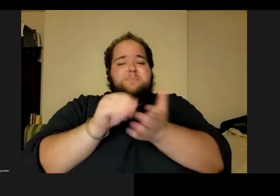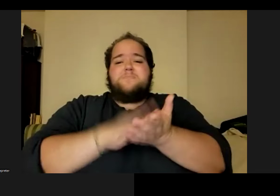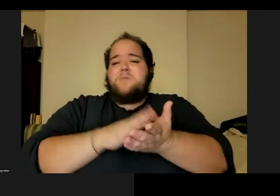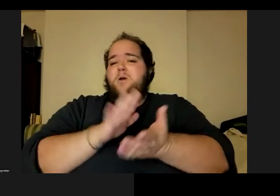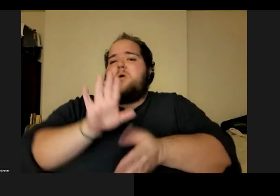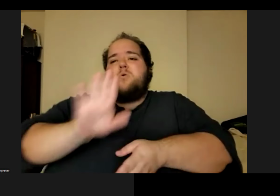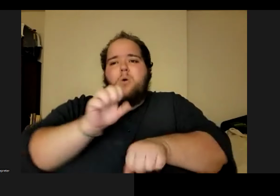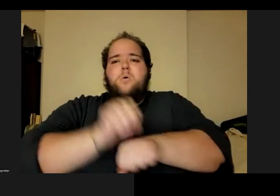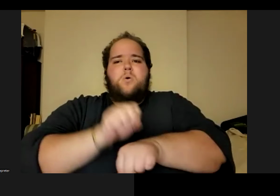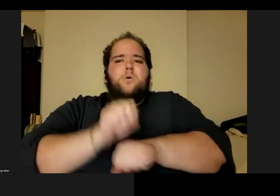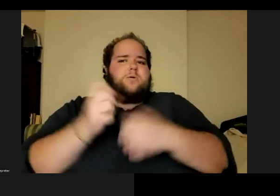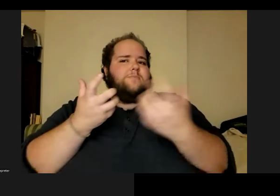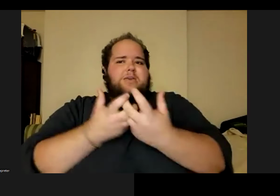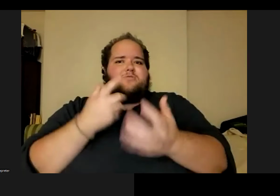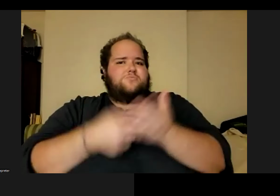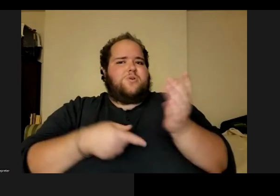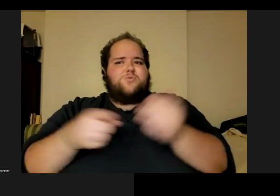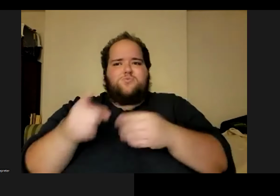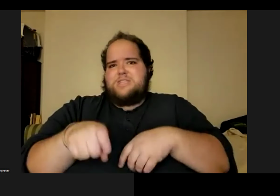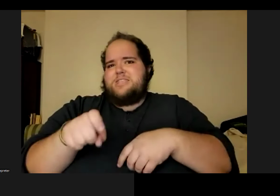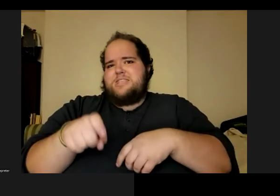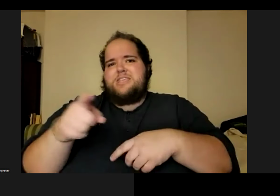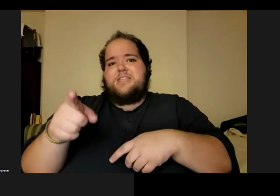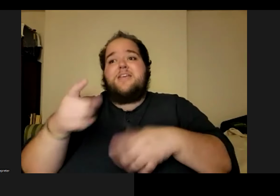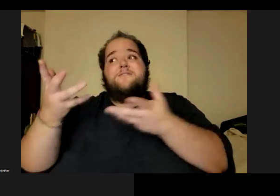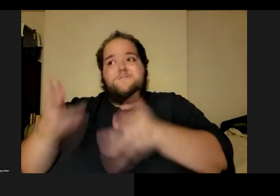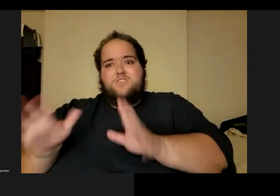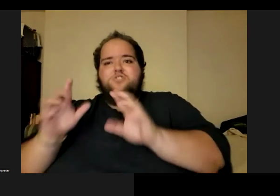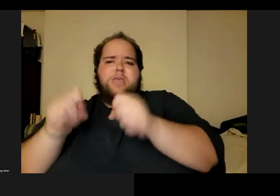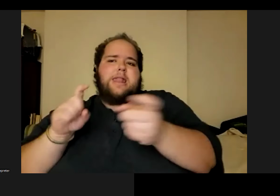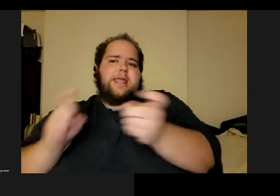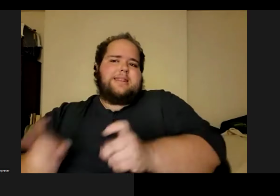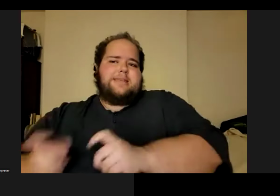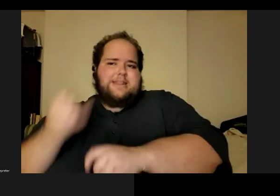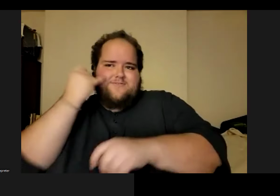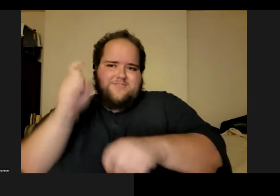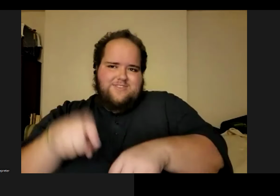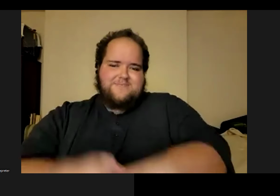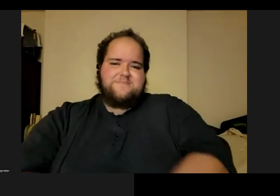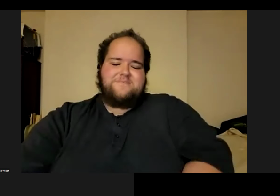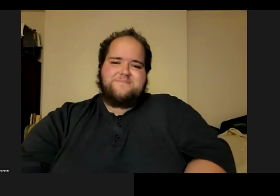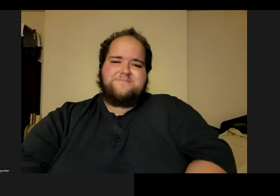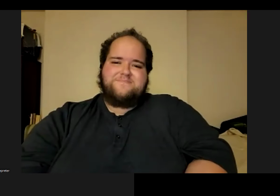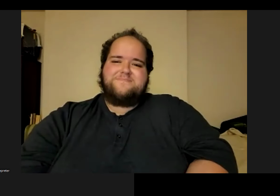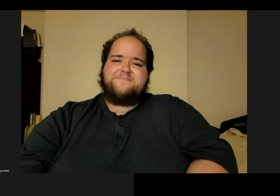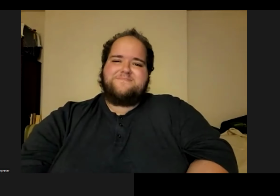edit it afterwards. So.